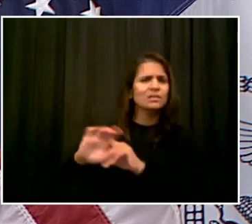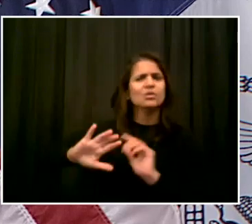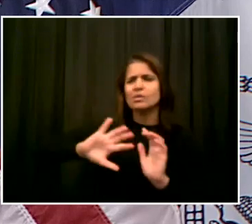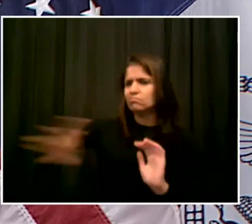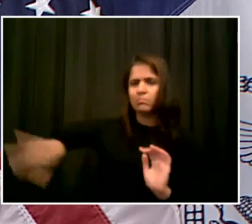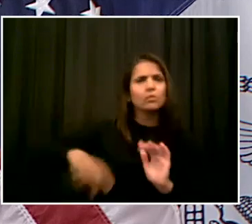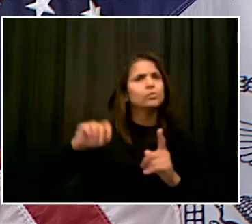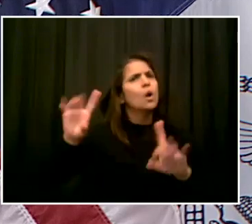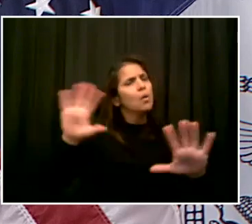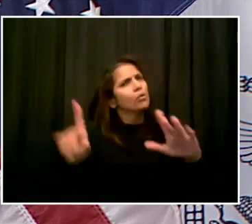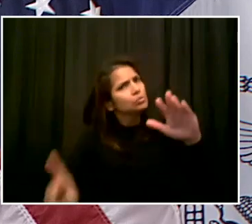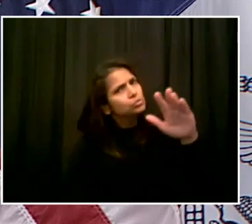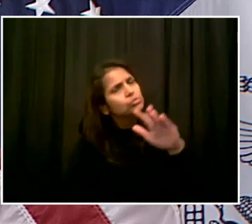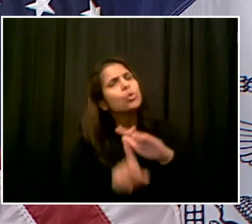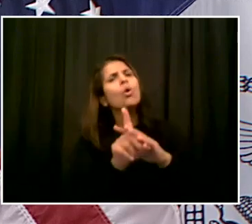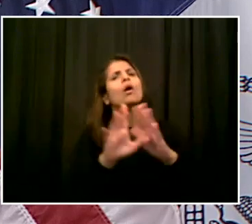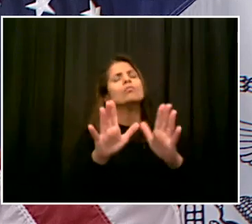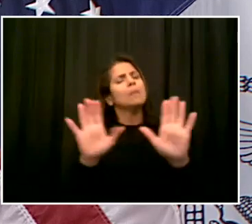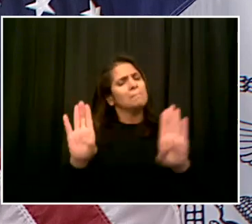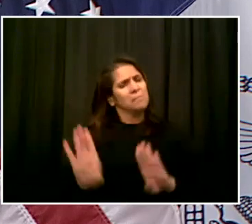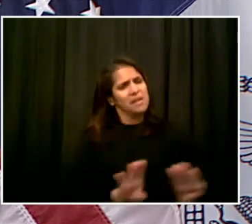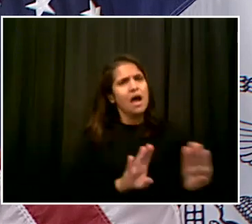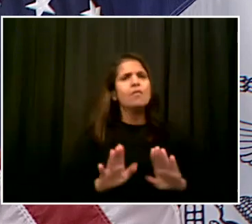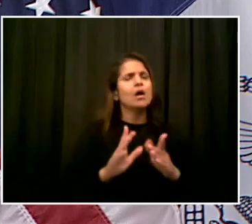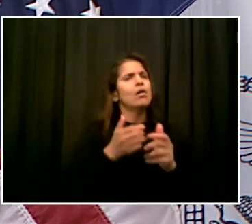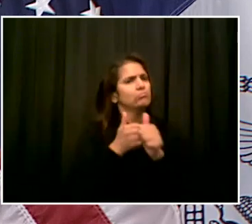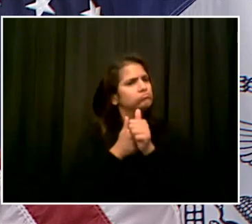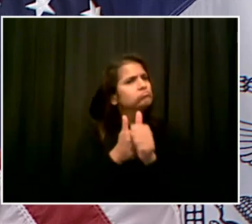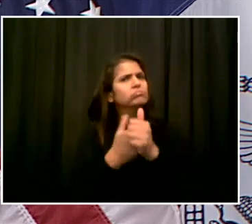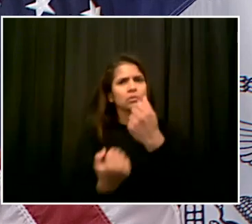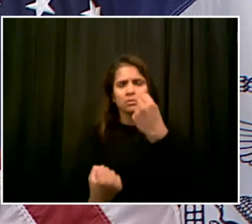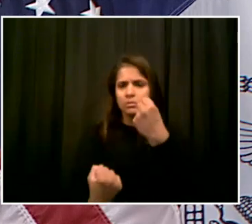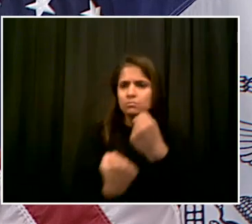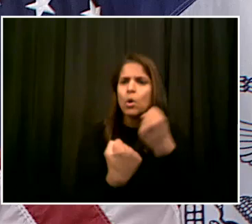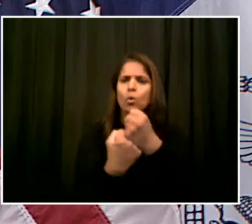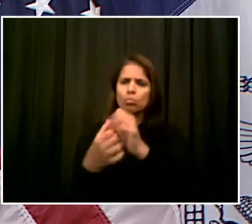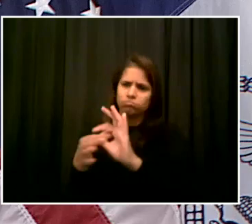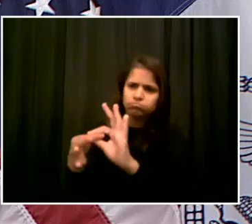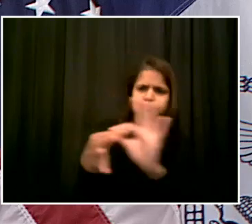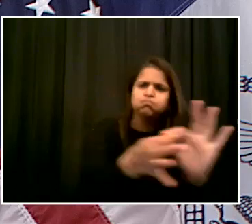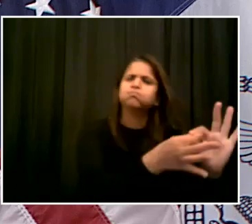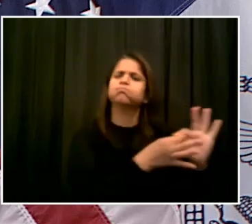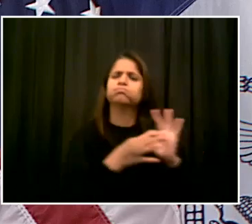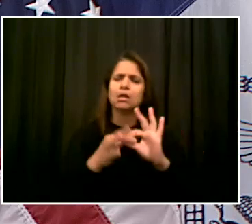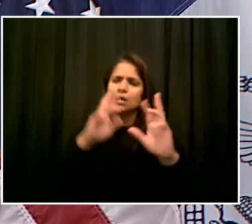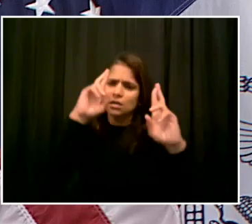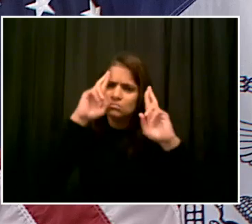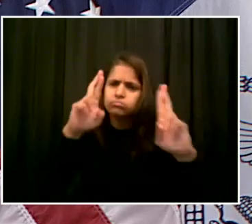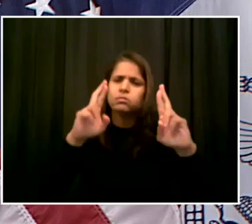THIS VIOLENCE, CRUCIAL PIECE OF THE EQUATION TO COME TO THE FLOOR AND STAND